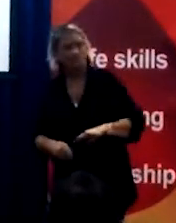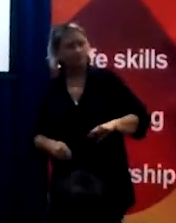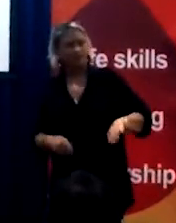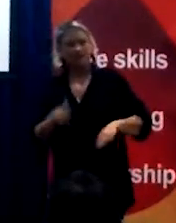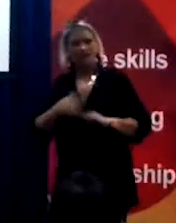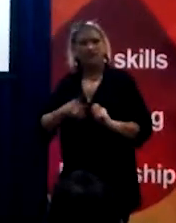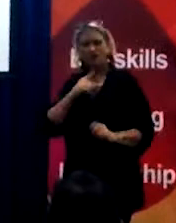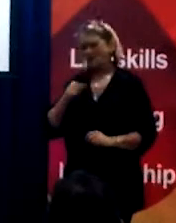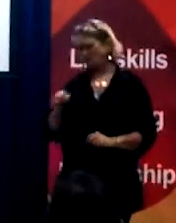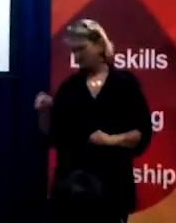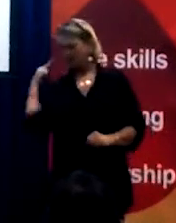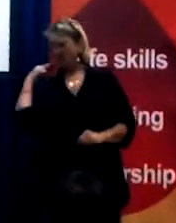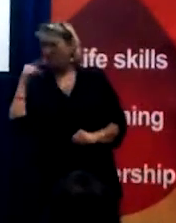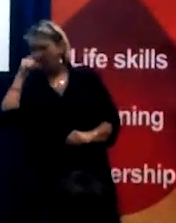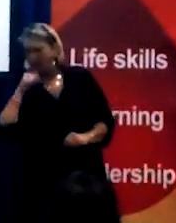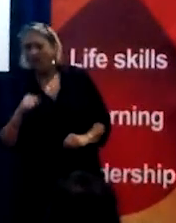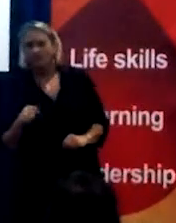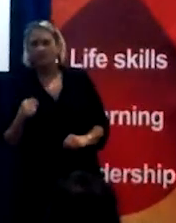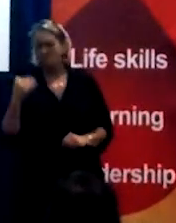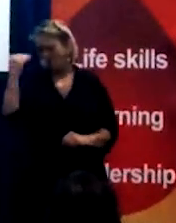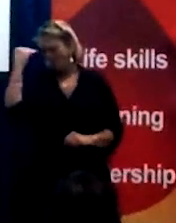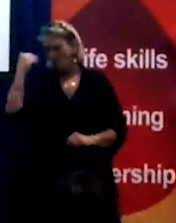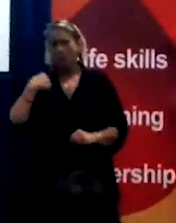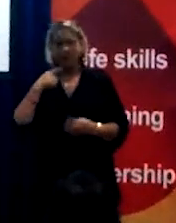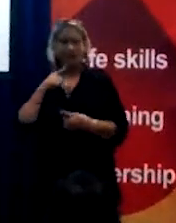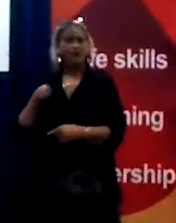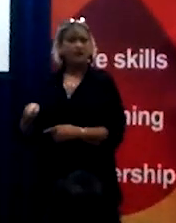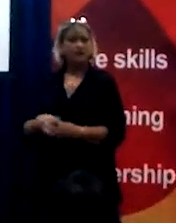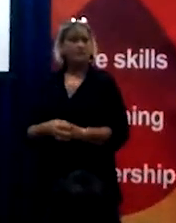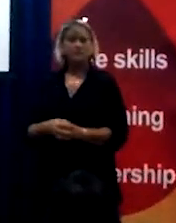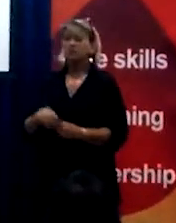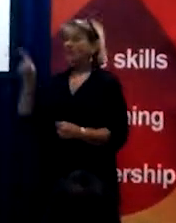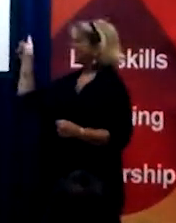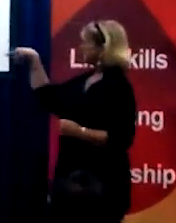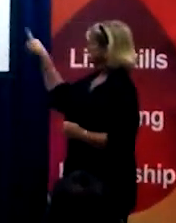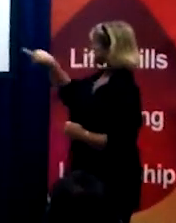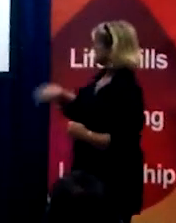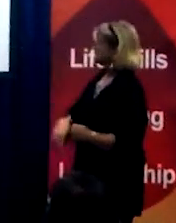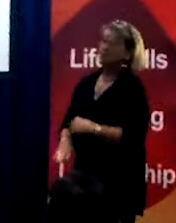These are our children, and we have got a range of kids from profoundly, fully Deaf,